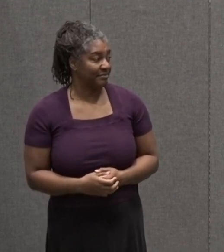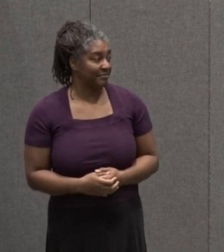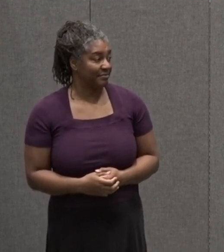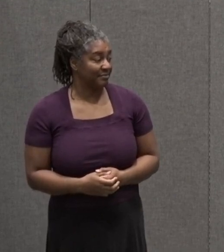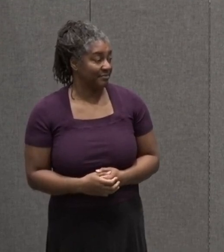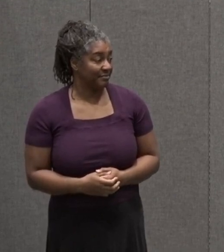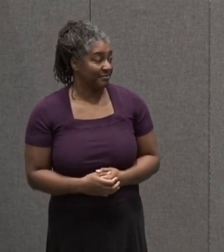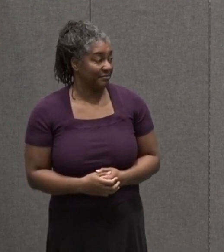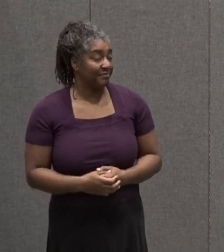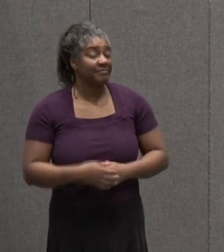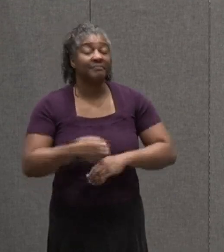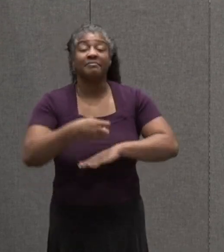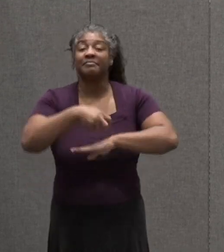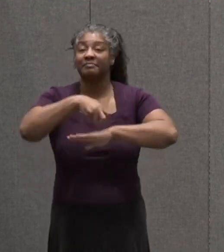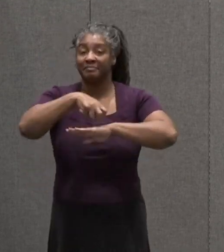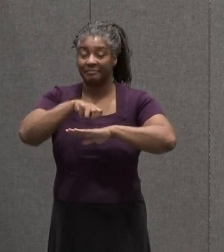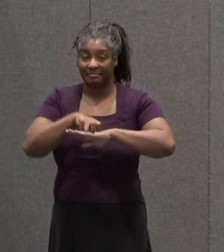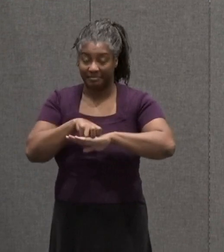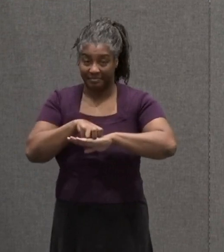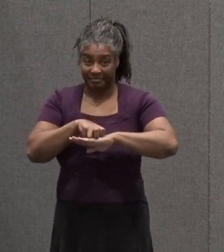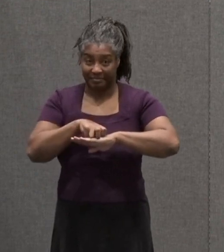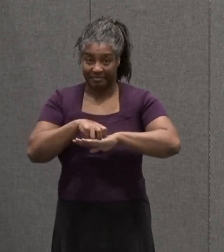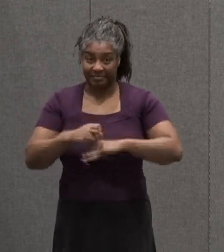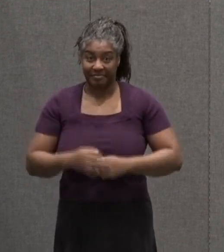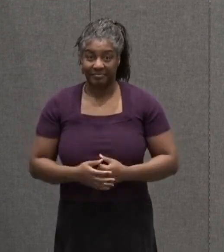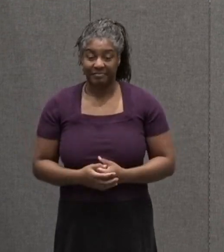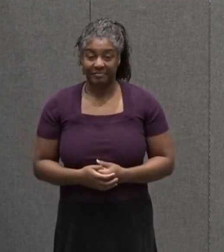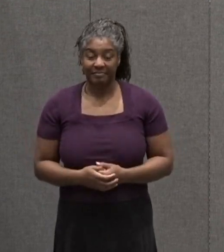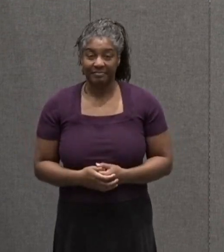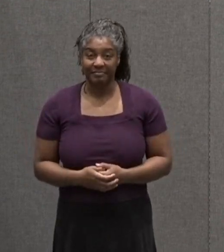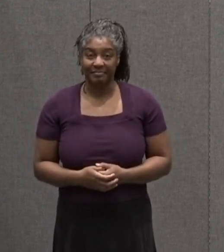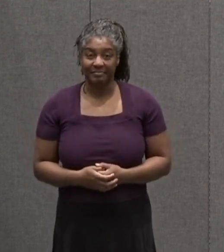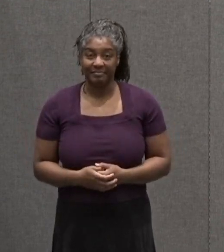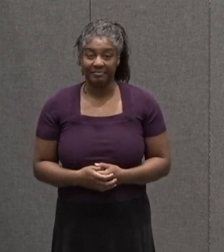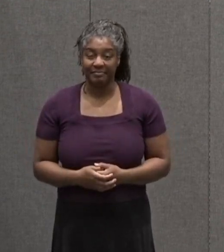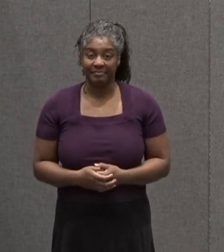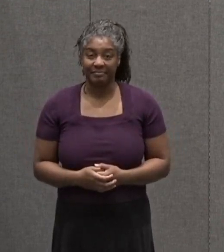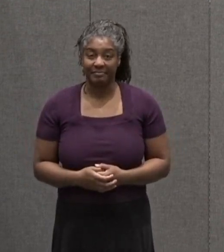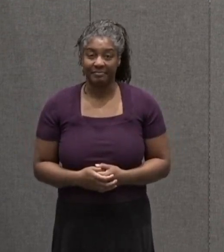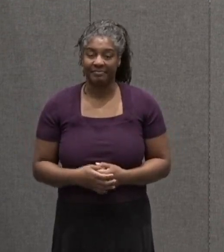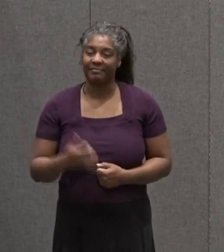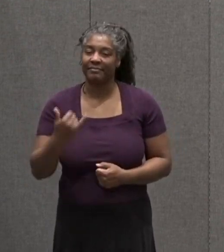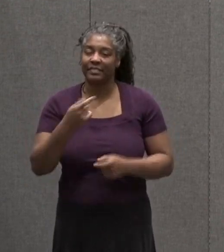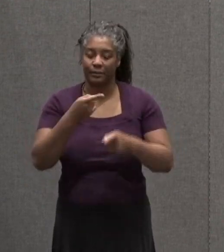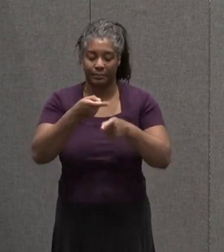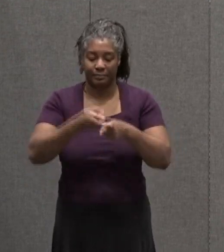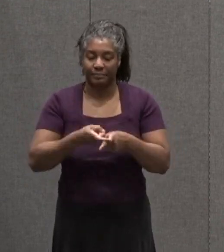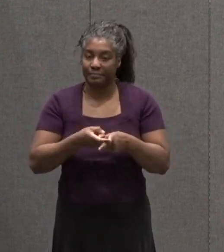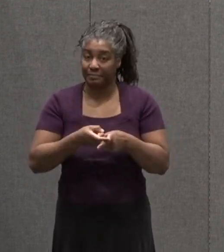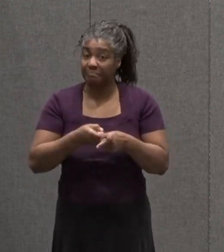All right, now let's come in sit down. Let's sit crisscross applesauce if you like